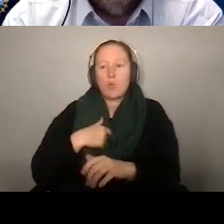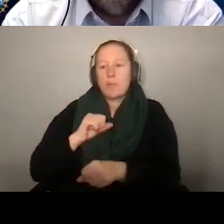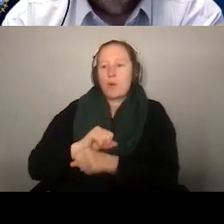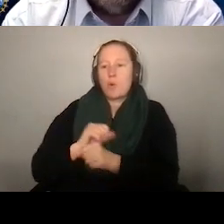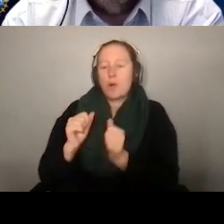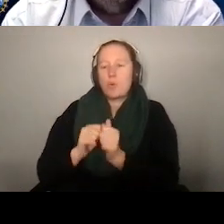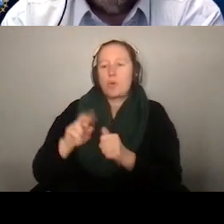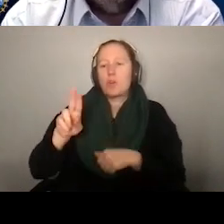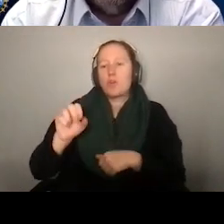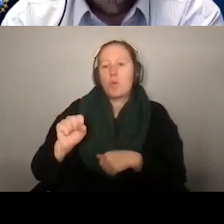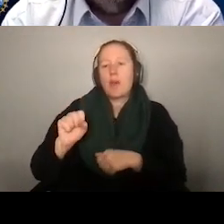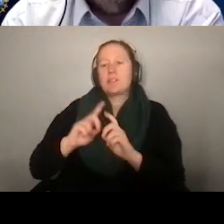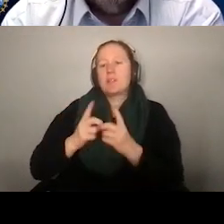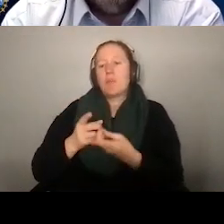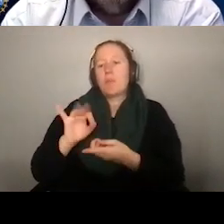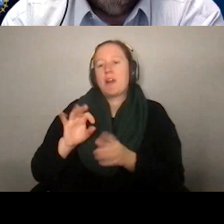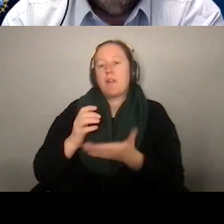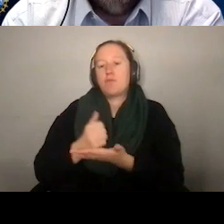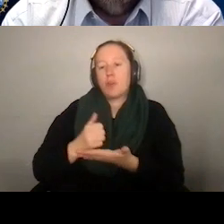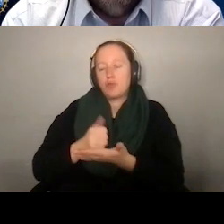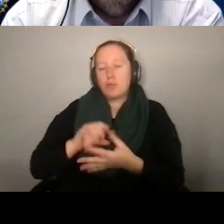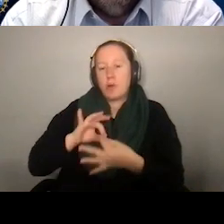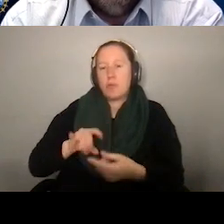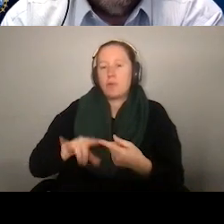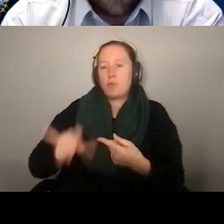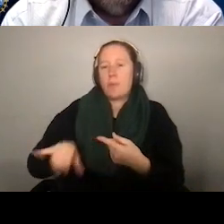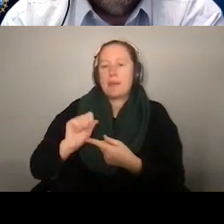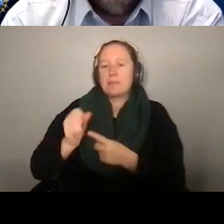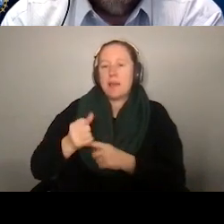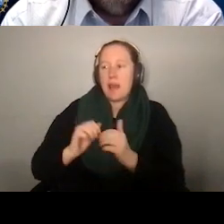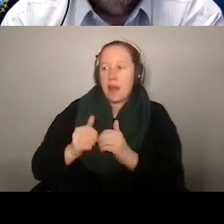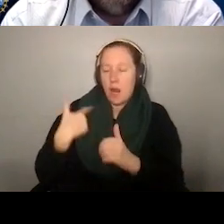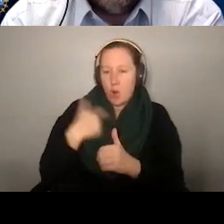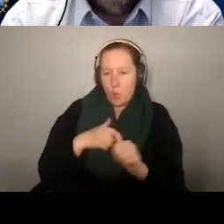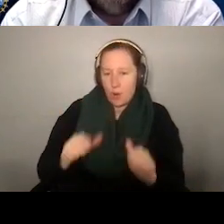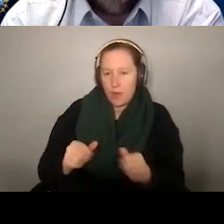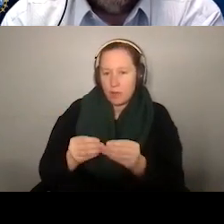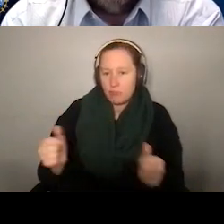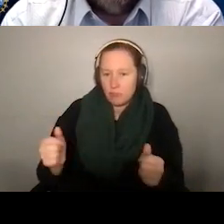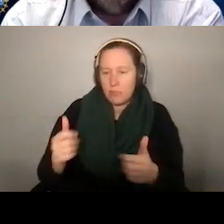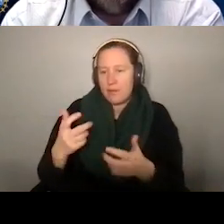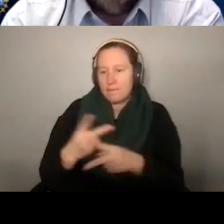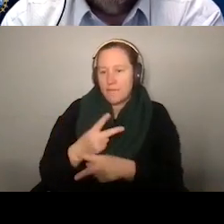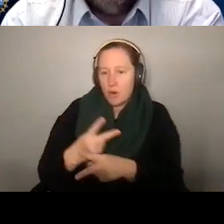the US Department of Treasury on this specific scenario and how we can accommodate this common requirement within